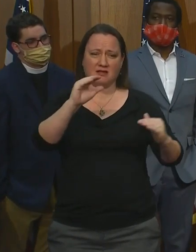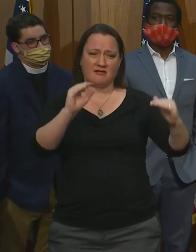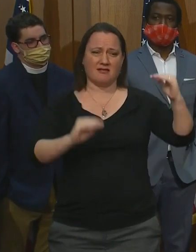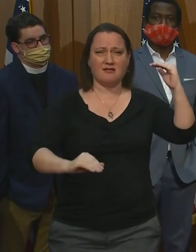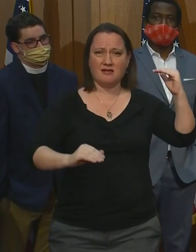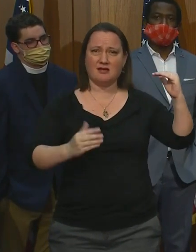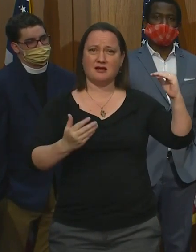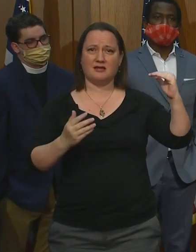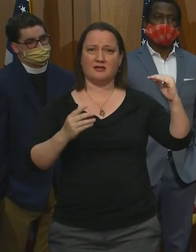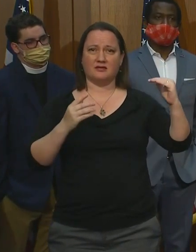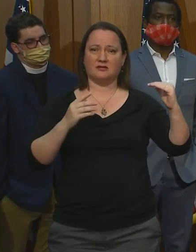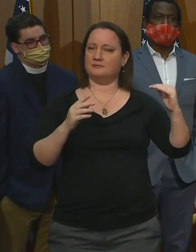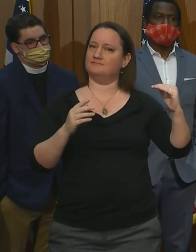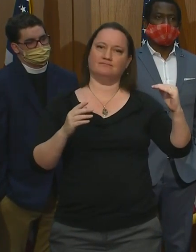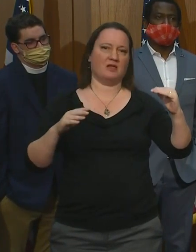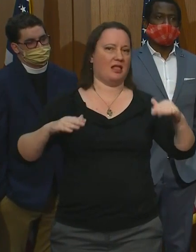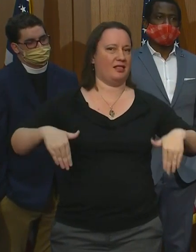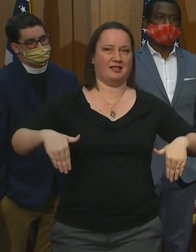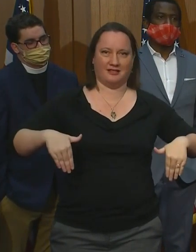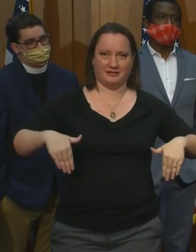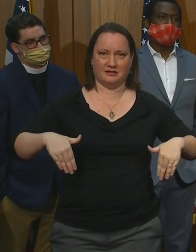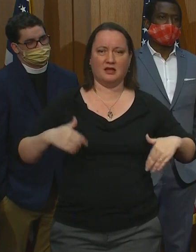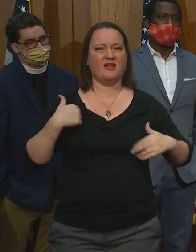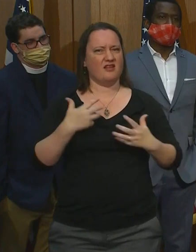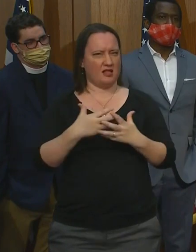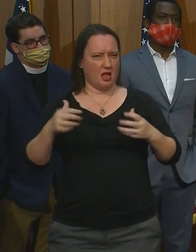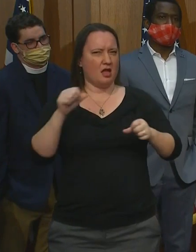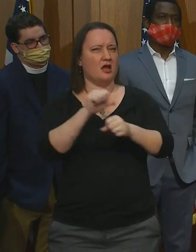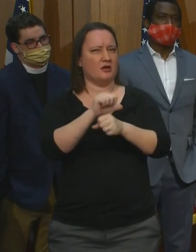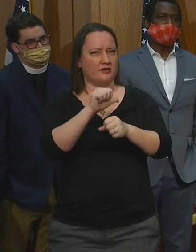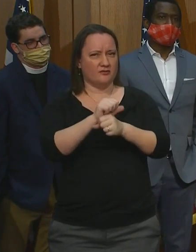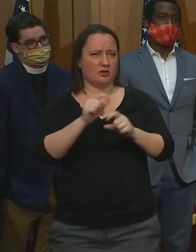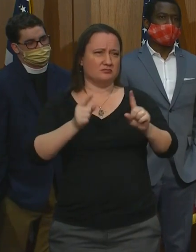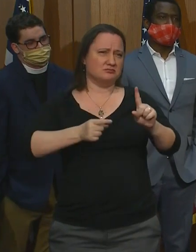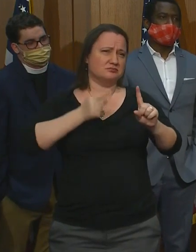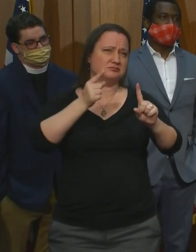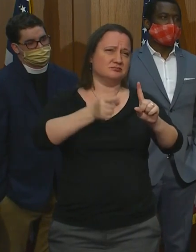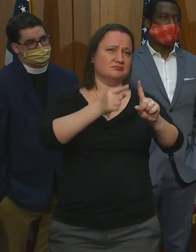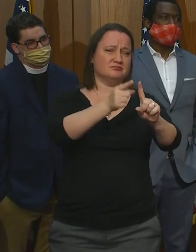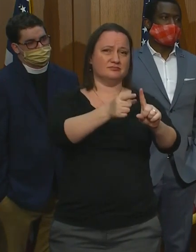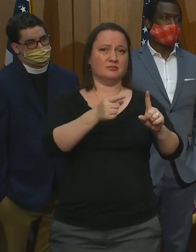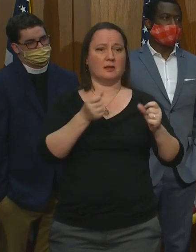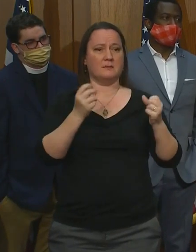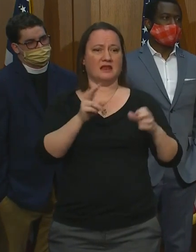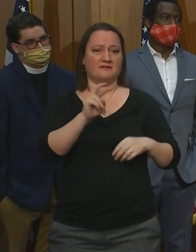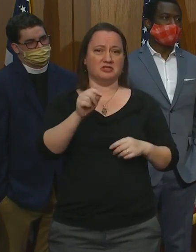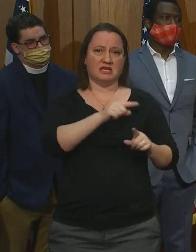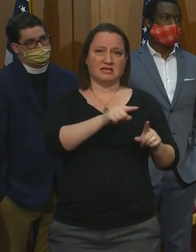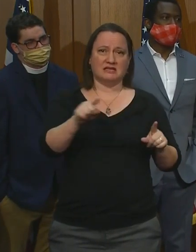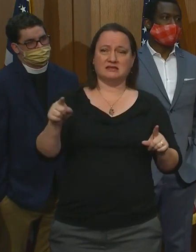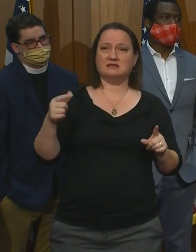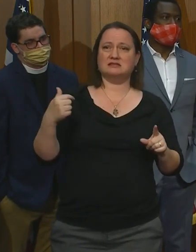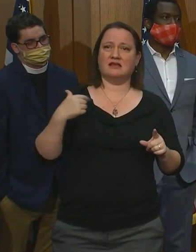OUR COUNTRY. THERE IS MUCH MUCH MORE TO DO. THAT WE HAVE TO